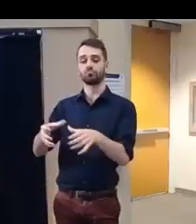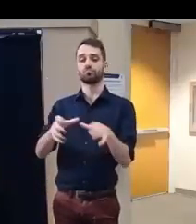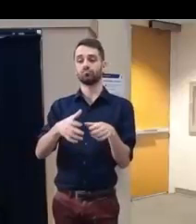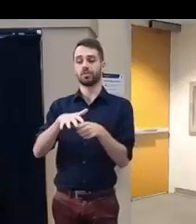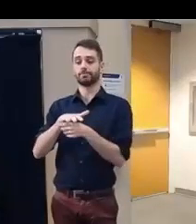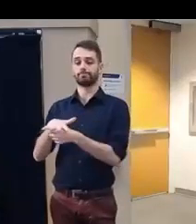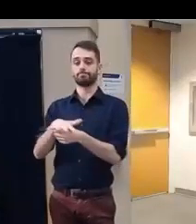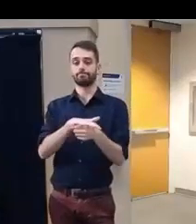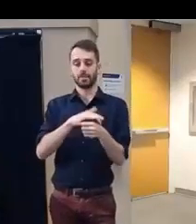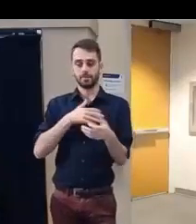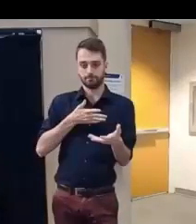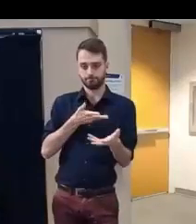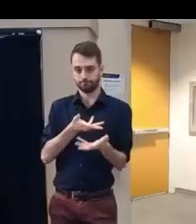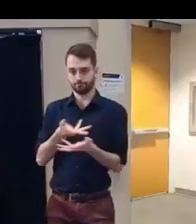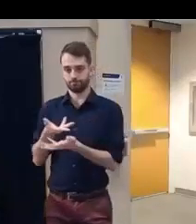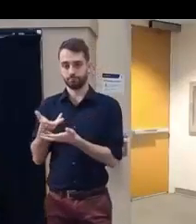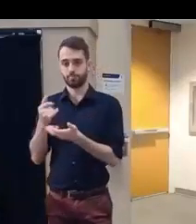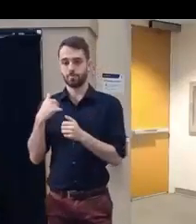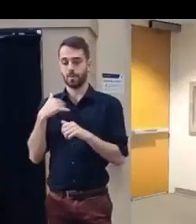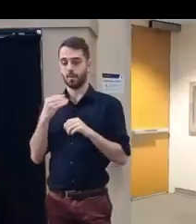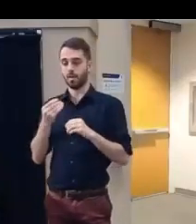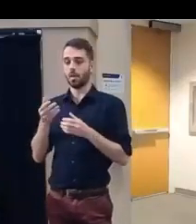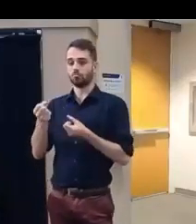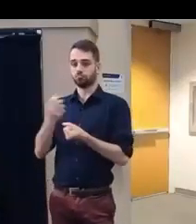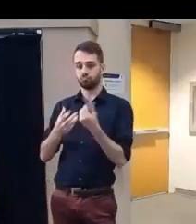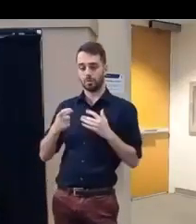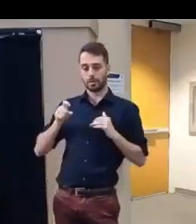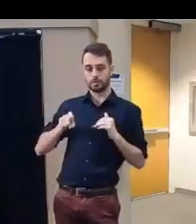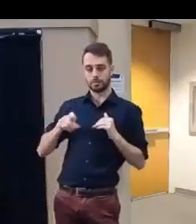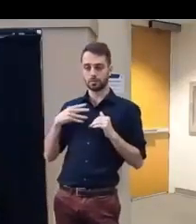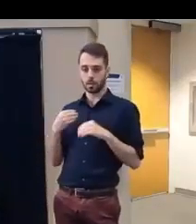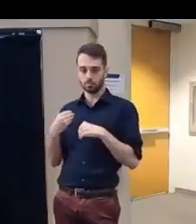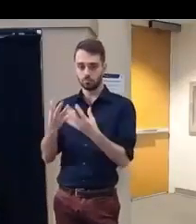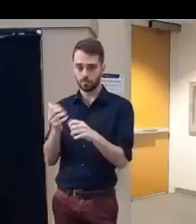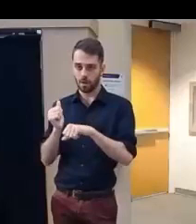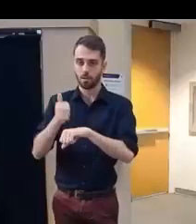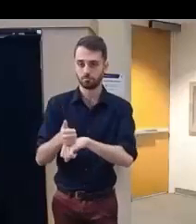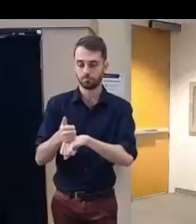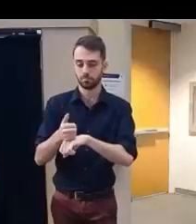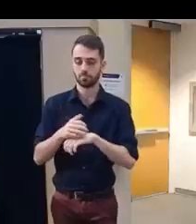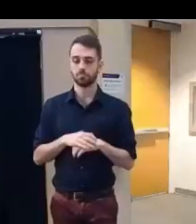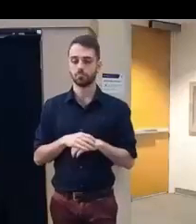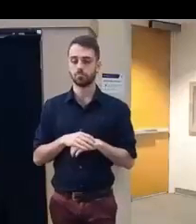discipline so what I see here when I read this is a lot of listening listening and collaboration